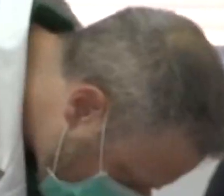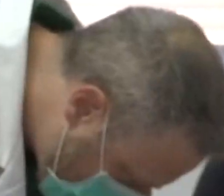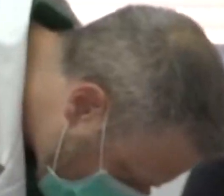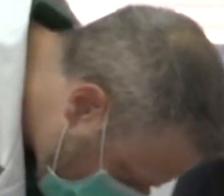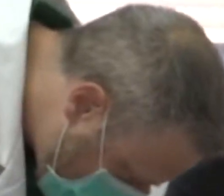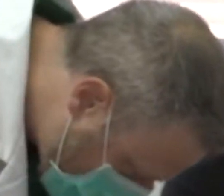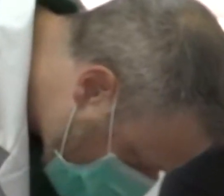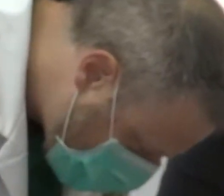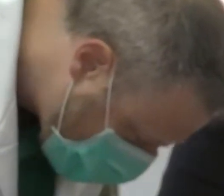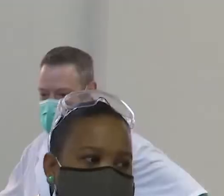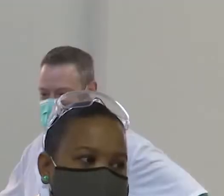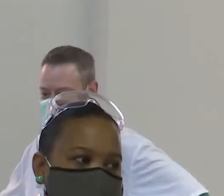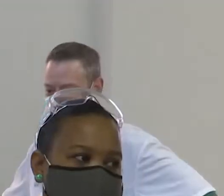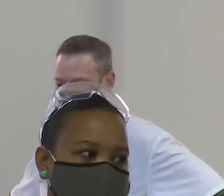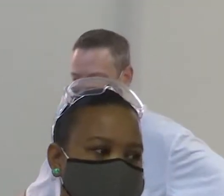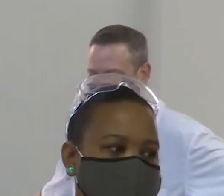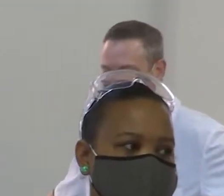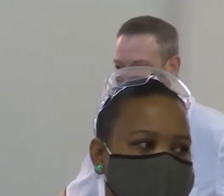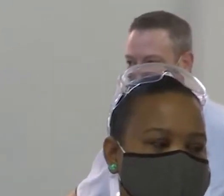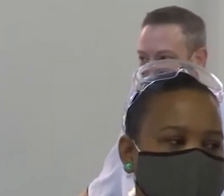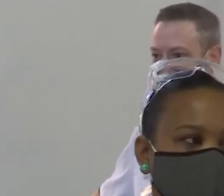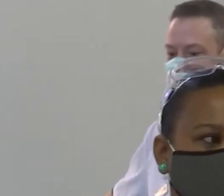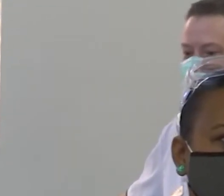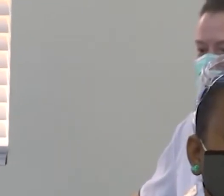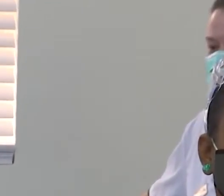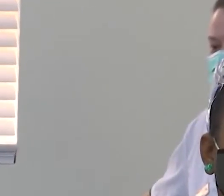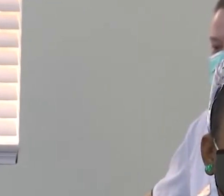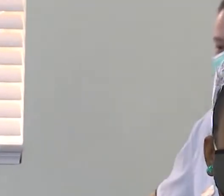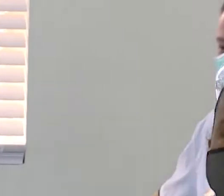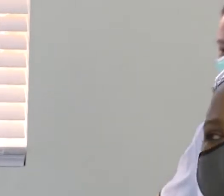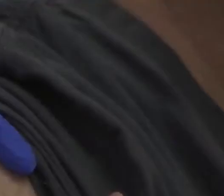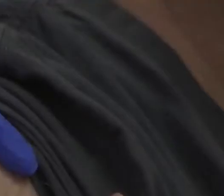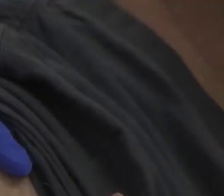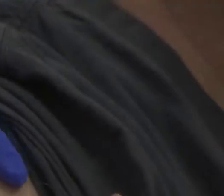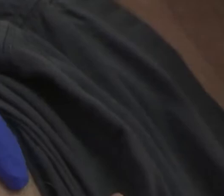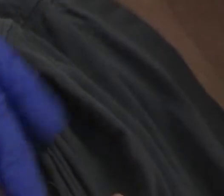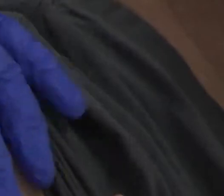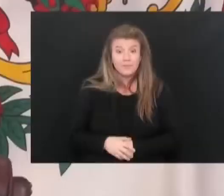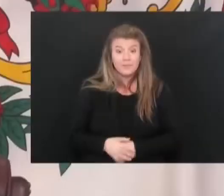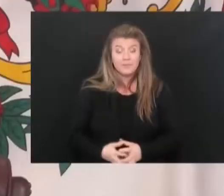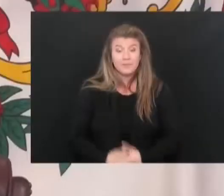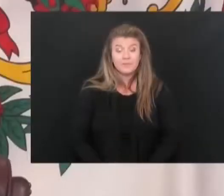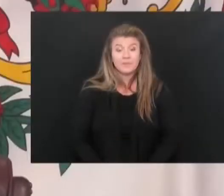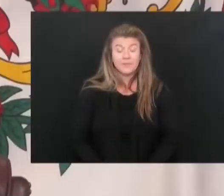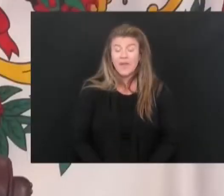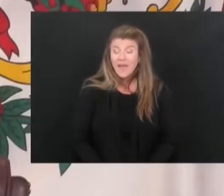HAVE A CATASTROPHE. IT WILL AFFECT US ECONOMICALLY. IT WILL AFFECT EVERYTHING WE WANT TO DO ABOUT SCHOOL." HEATH EXPERTS SAY THE